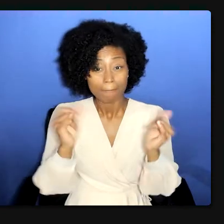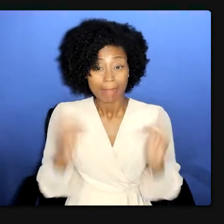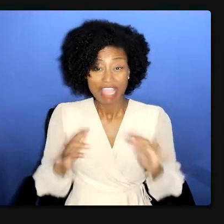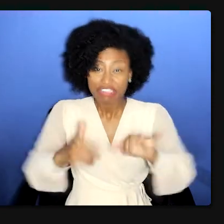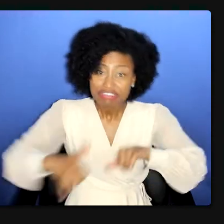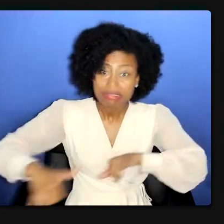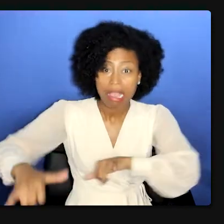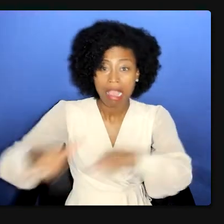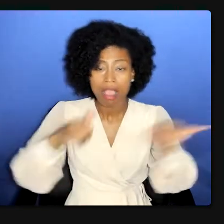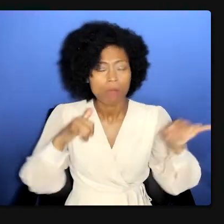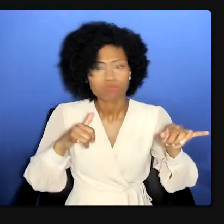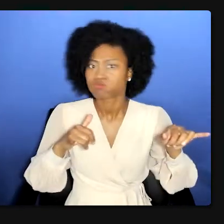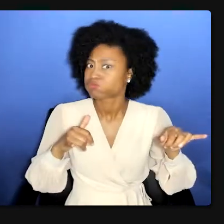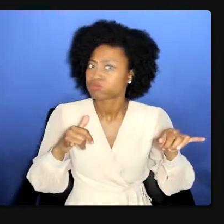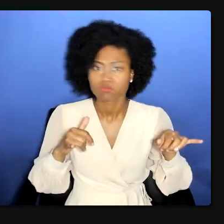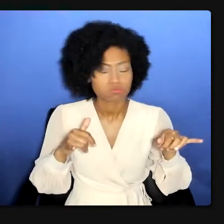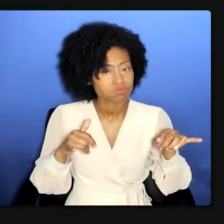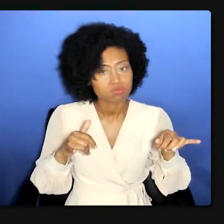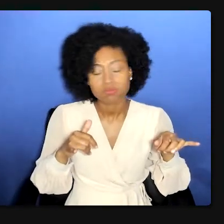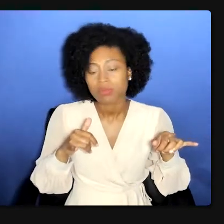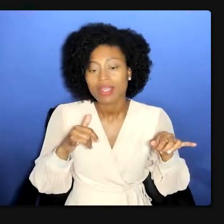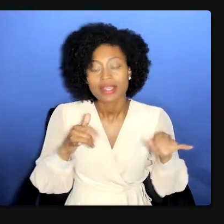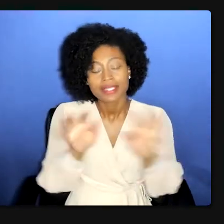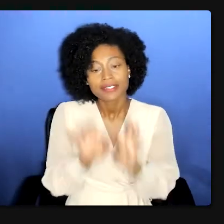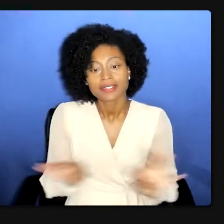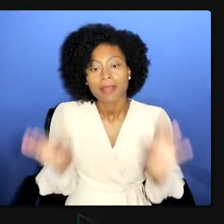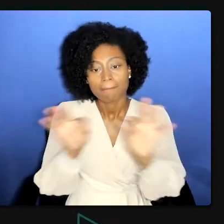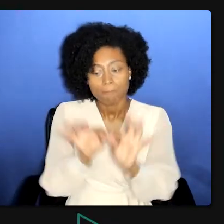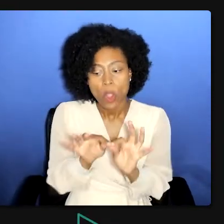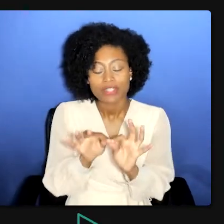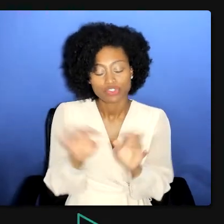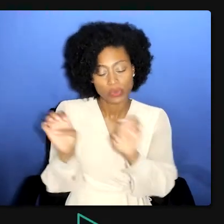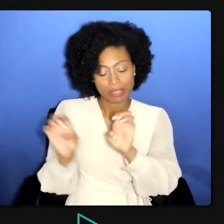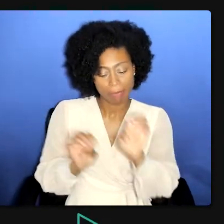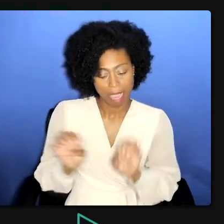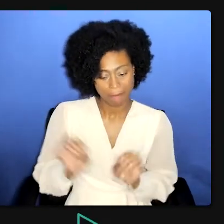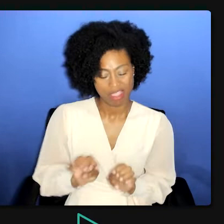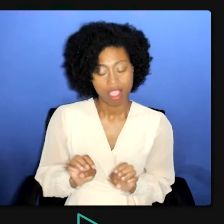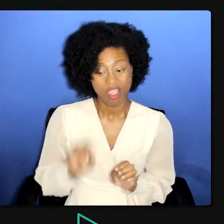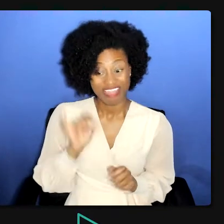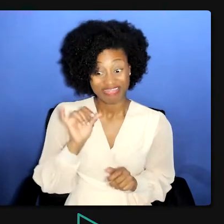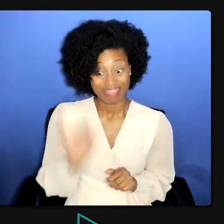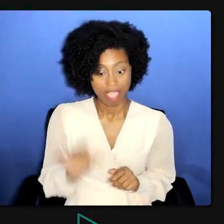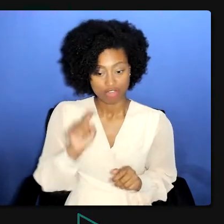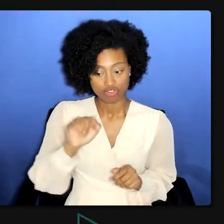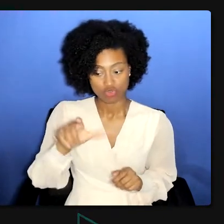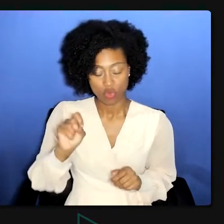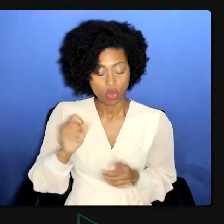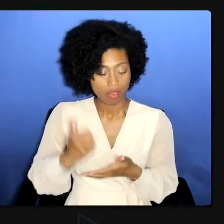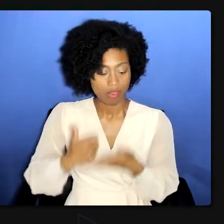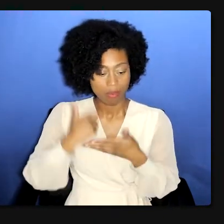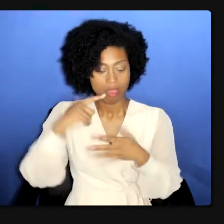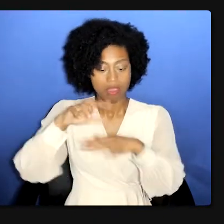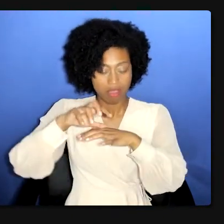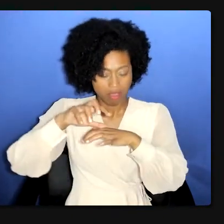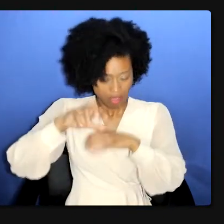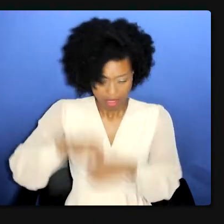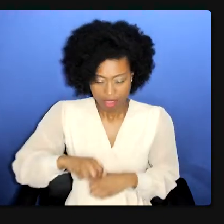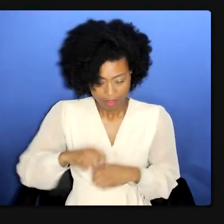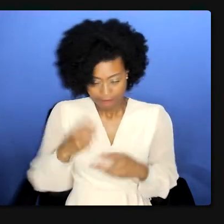are looking for the same game experiences. Therefore, it is pertinent to leverage experimentation as a tool and as a practice.